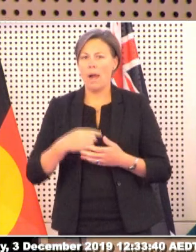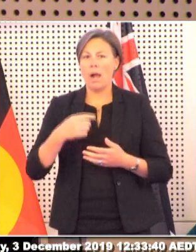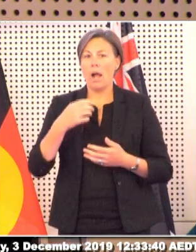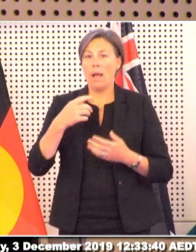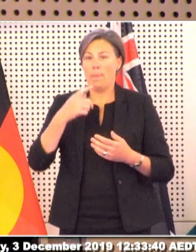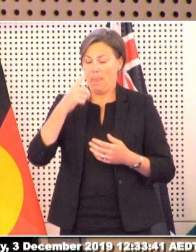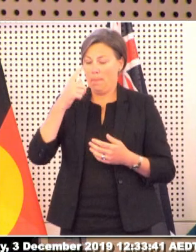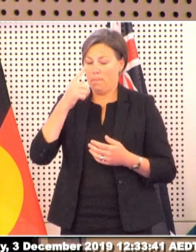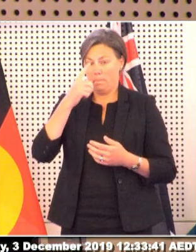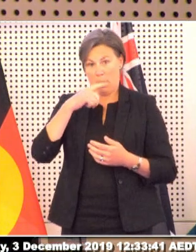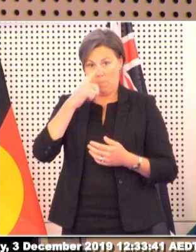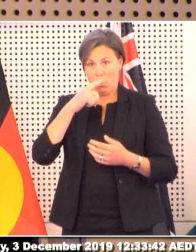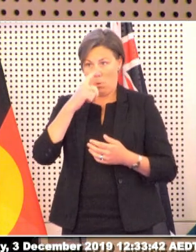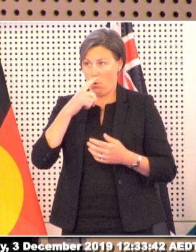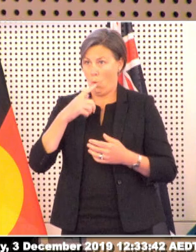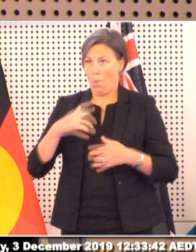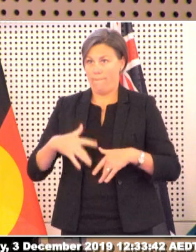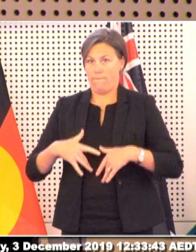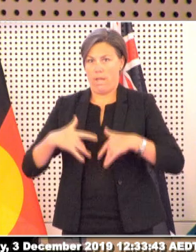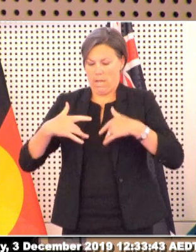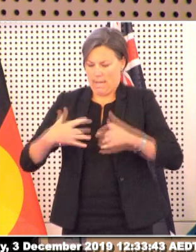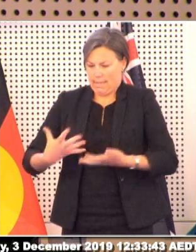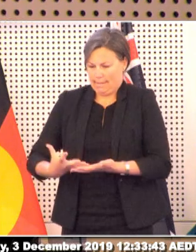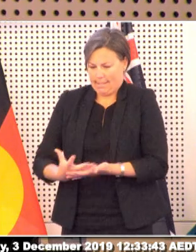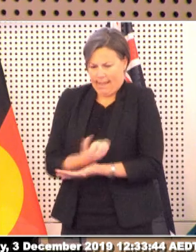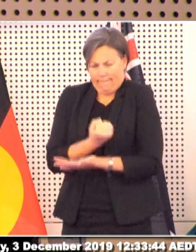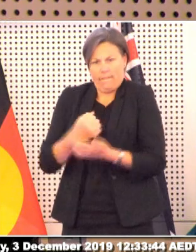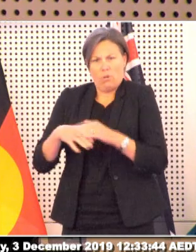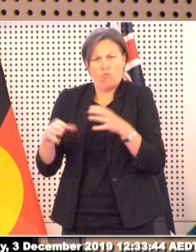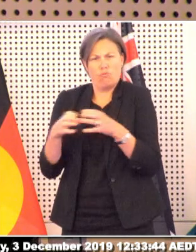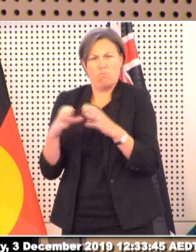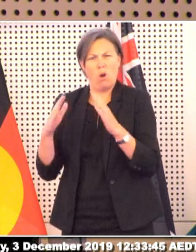subjectively – that’s a subjective feeling – how can we make people with disability